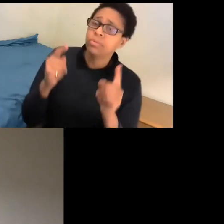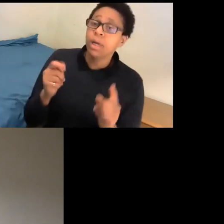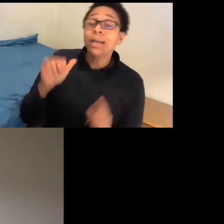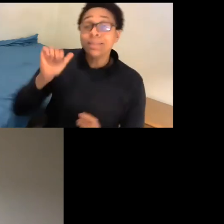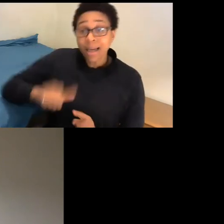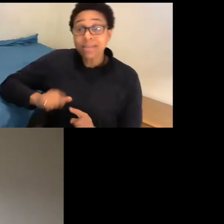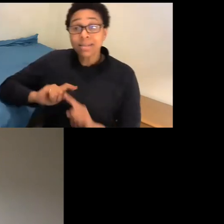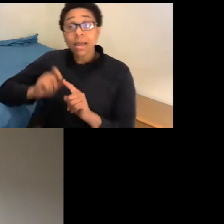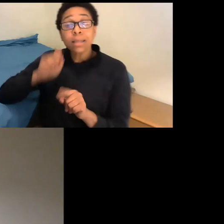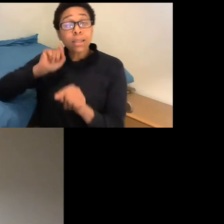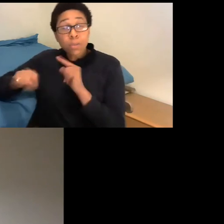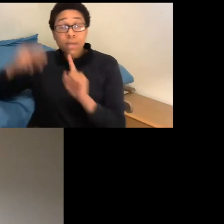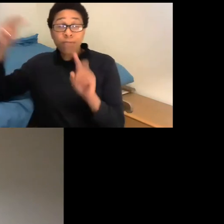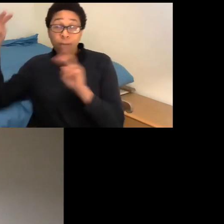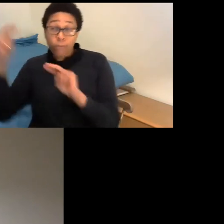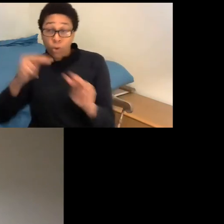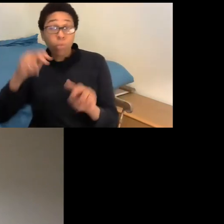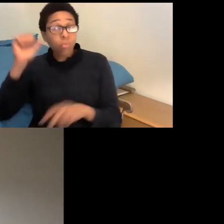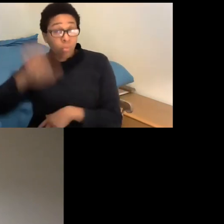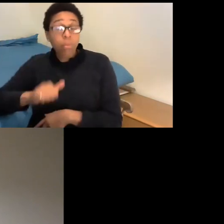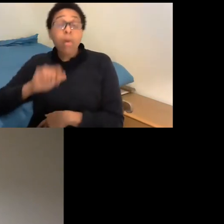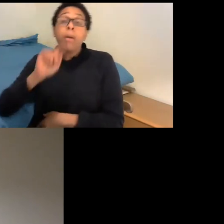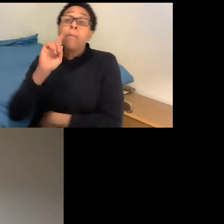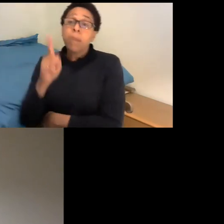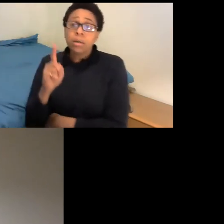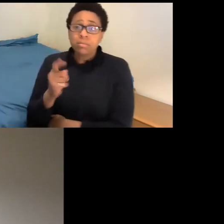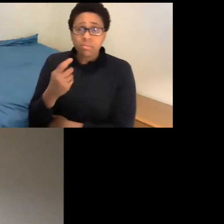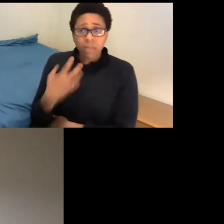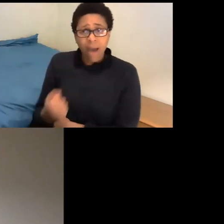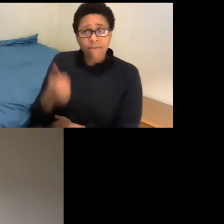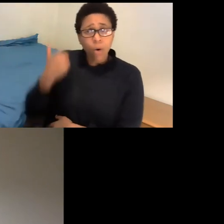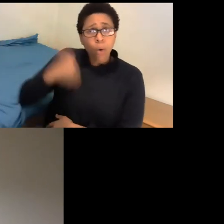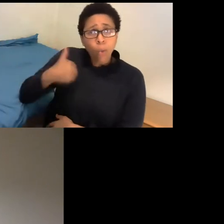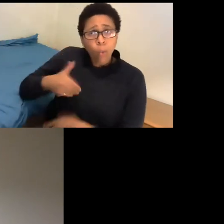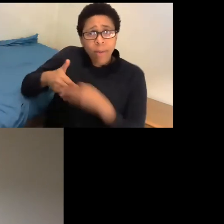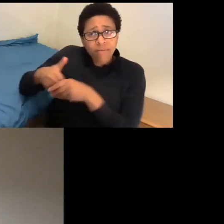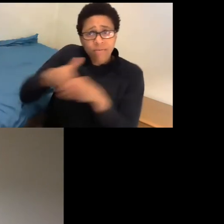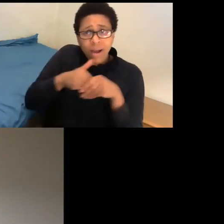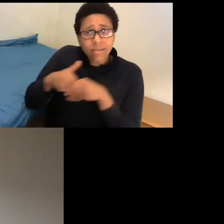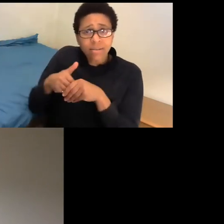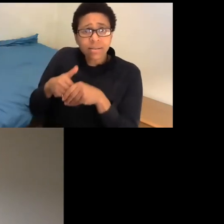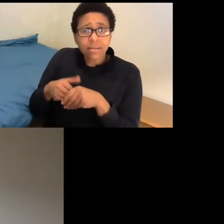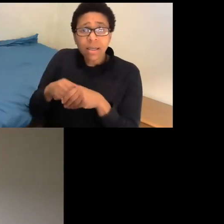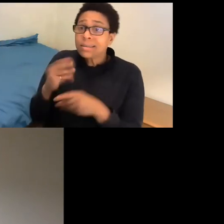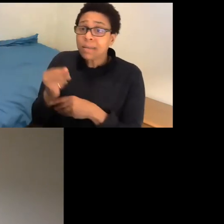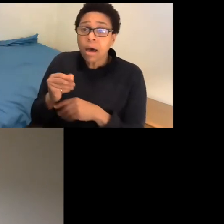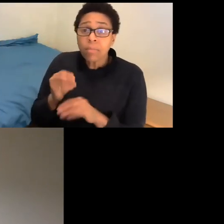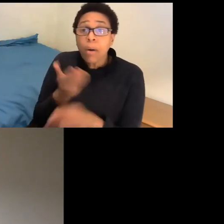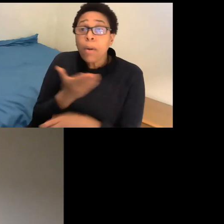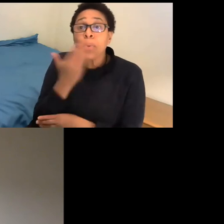Syrian American, but I have women friends in Malaysia, some of whom don't speak English as their first language, you show